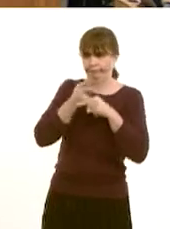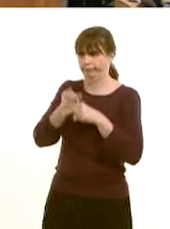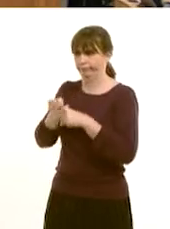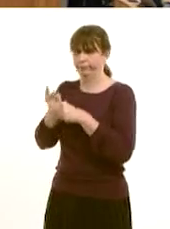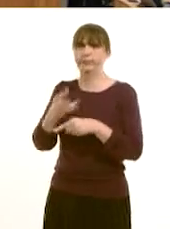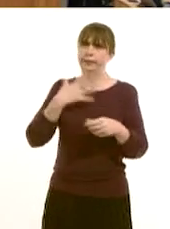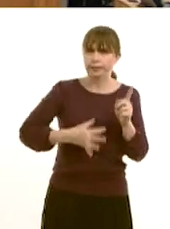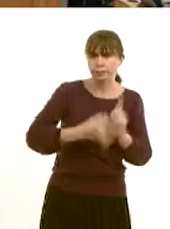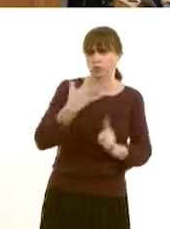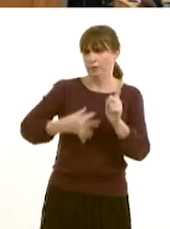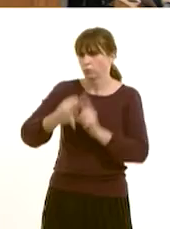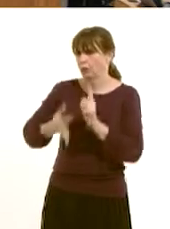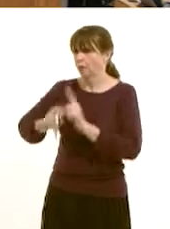Janet Finch-Saunders: Thank you.